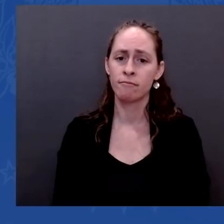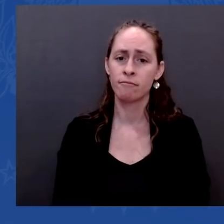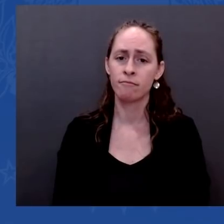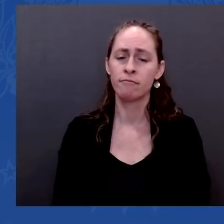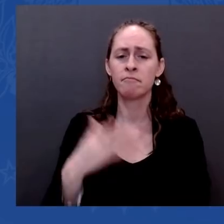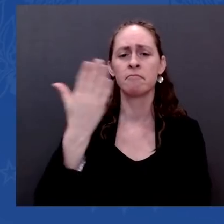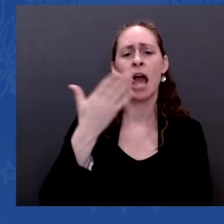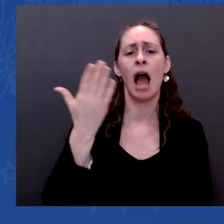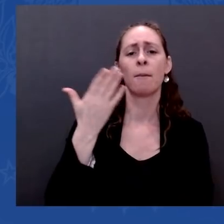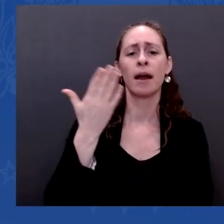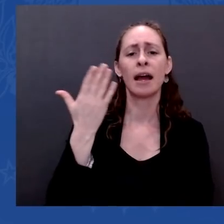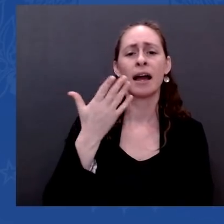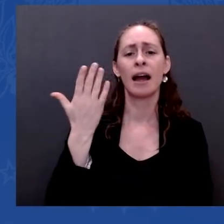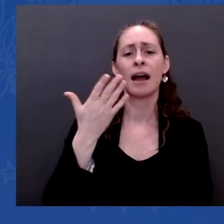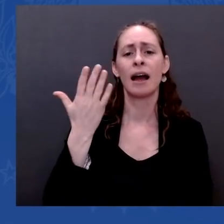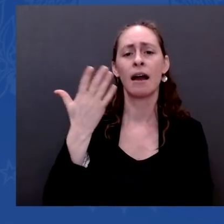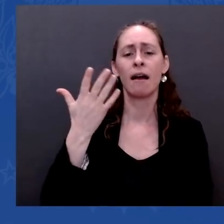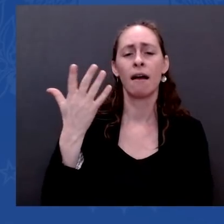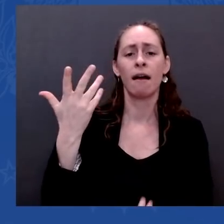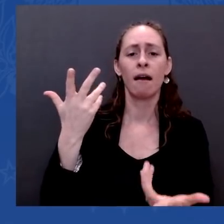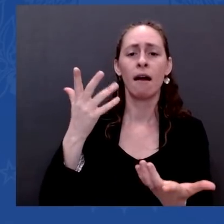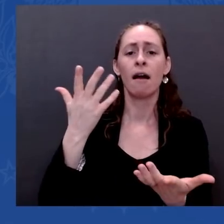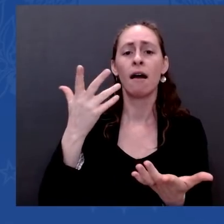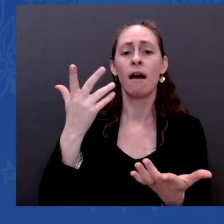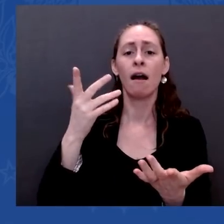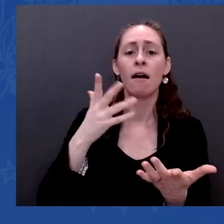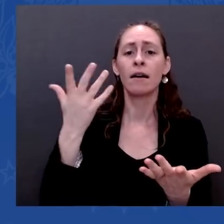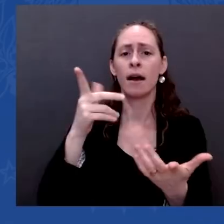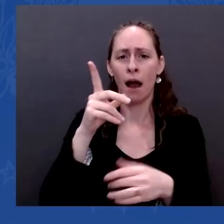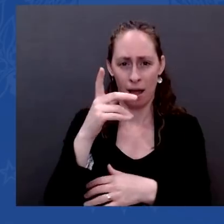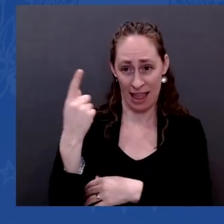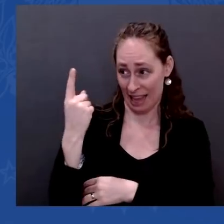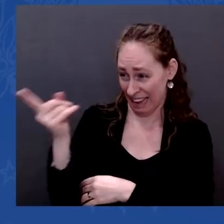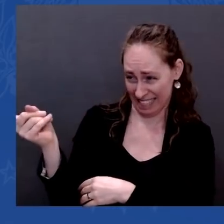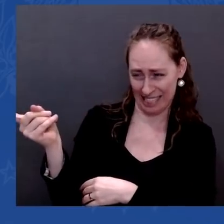So, since 2014, about 2 billion U.S. dollars